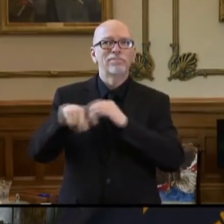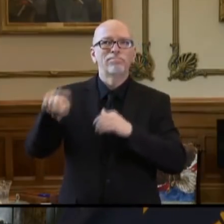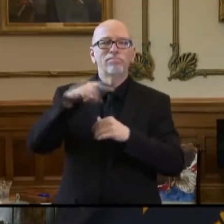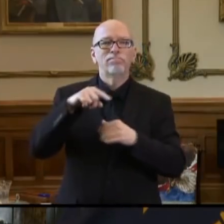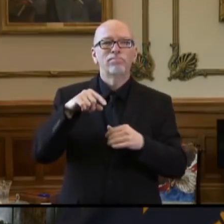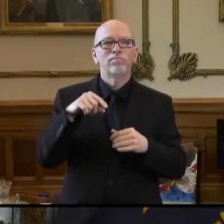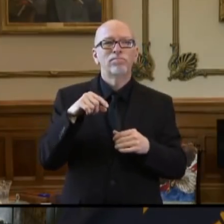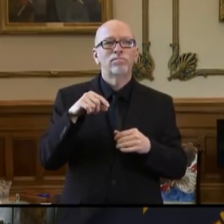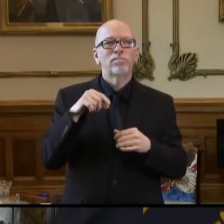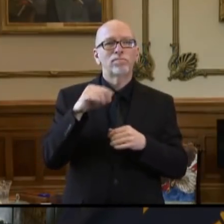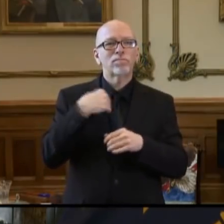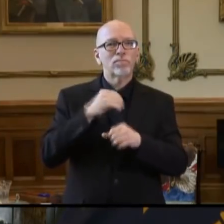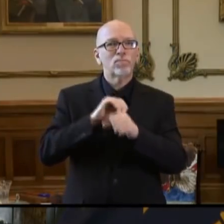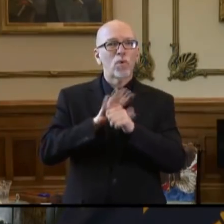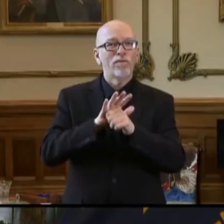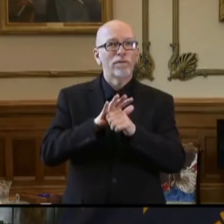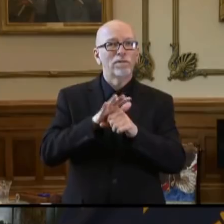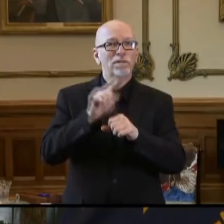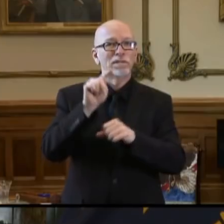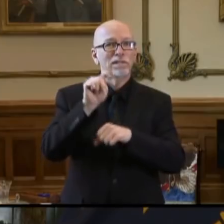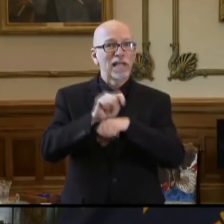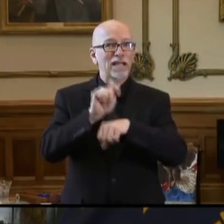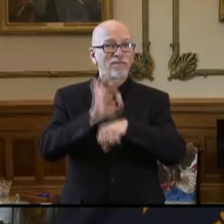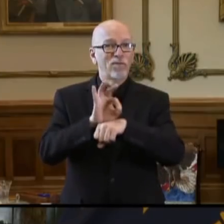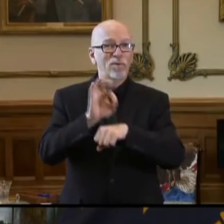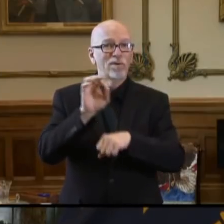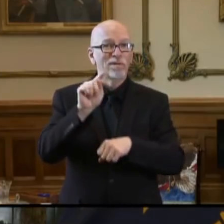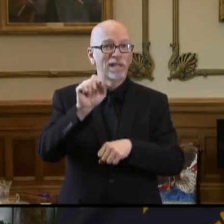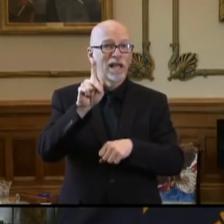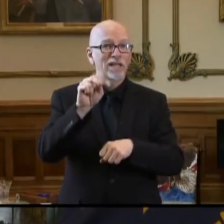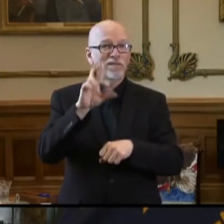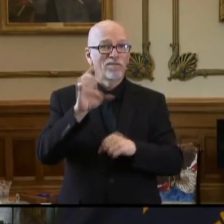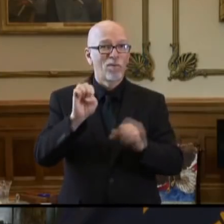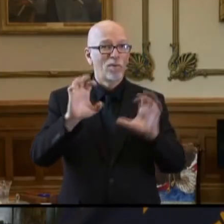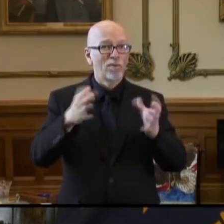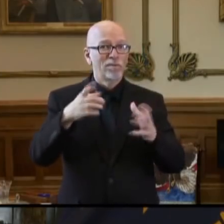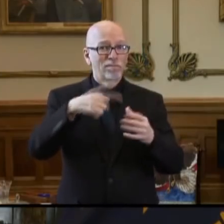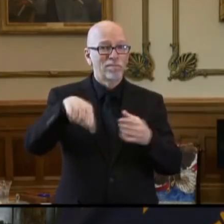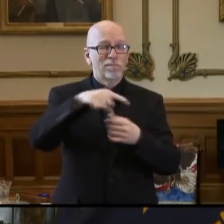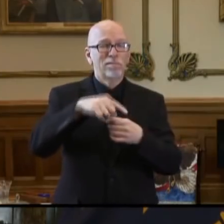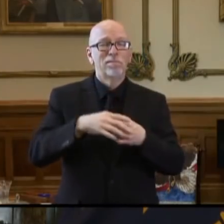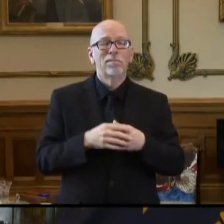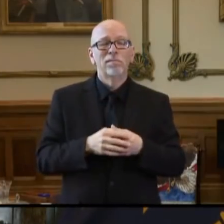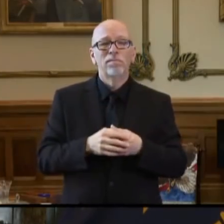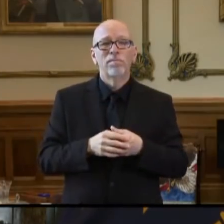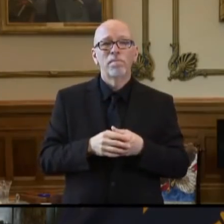GOT YOURS. WITH THAT WE HAVE ACCESS TO OUR CORBETT 19 TASK